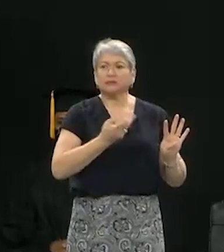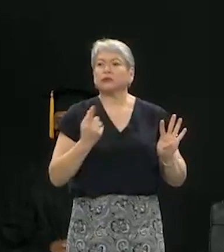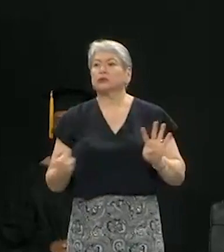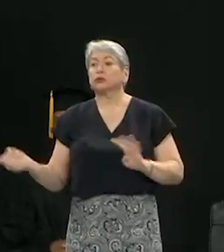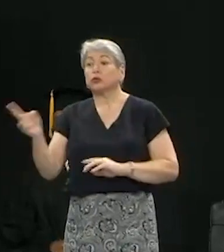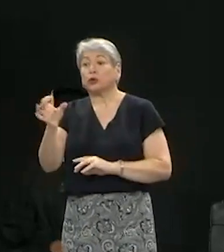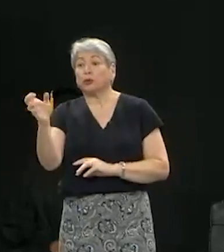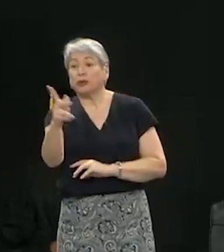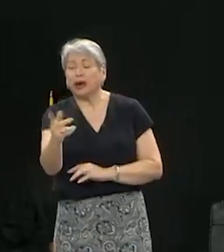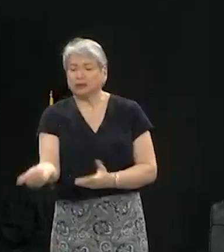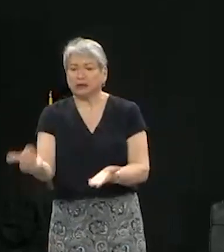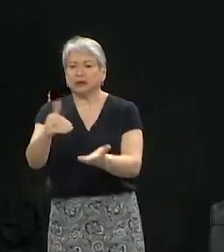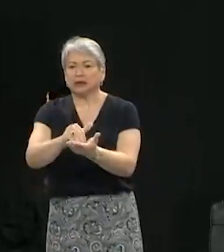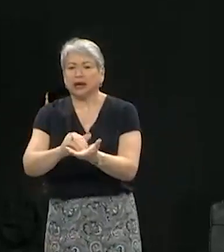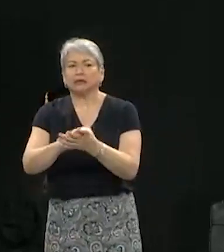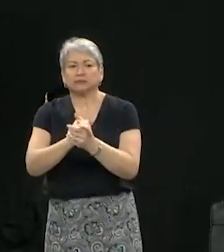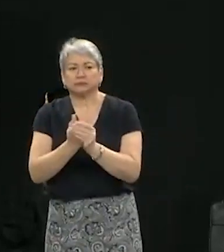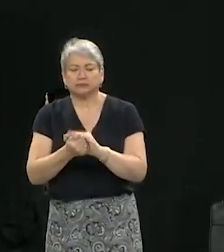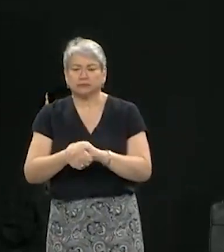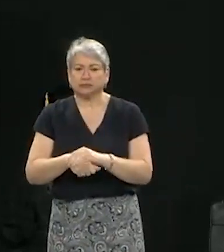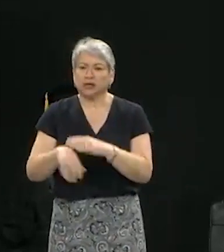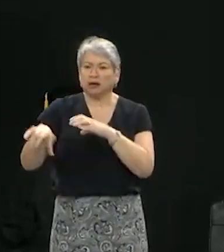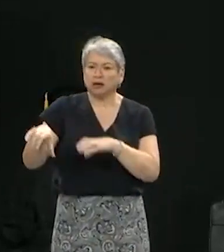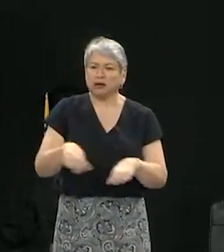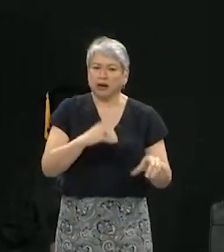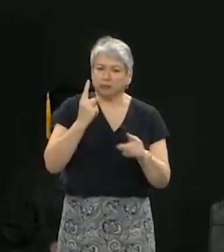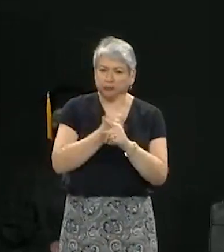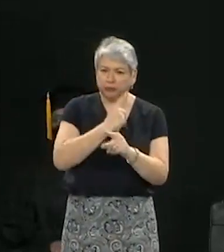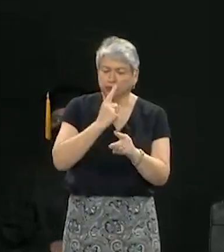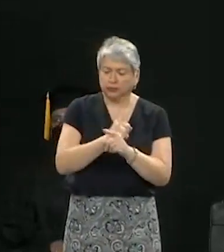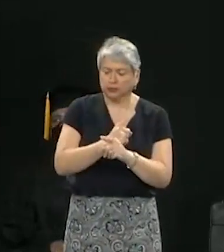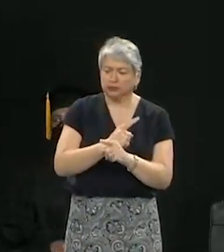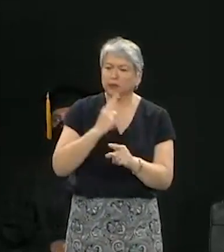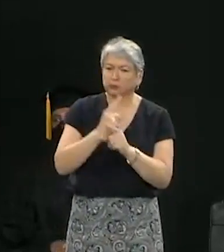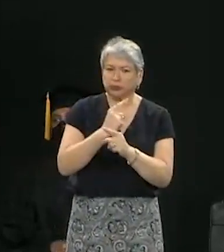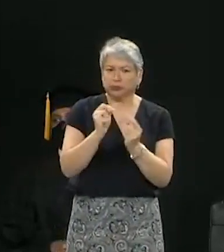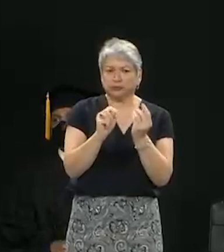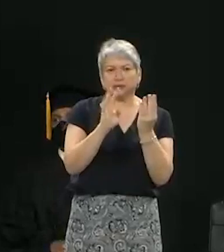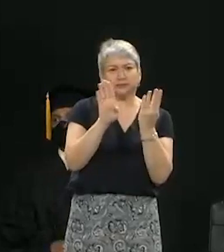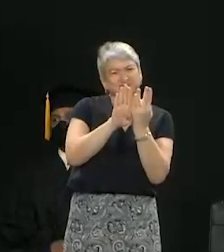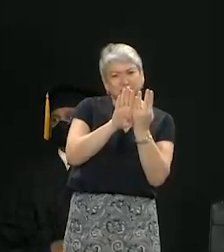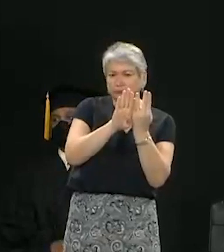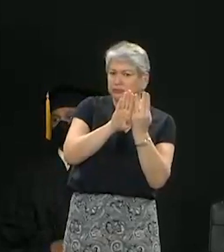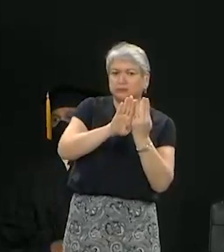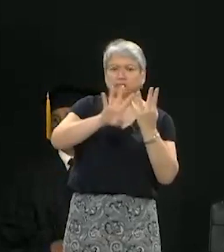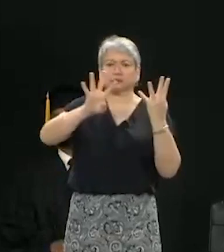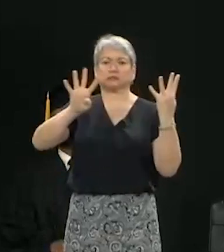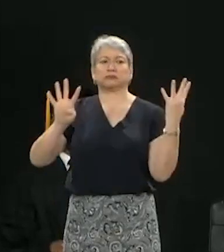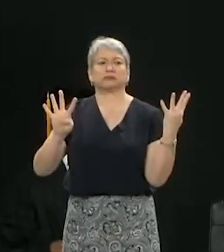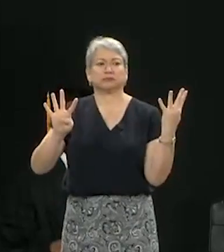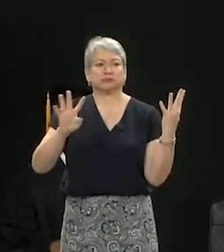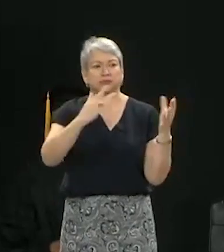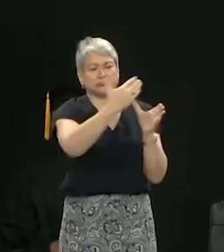I'd ask you to govern yourself accordingly with appropriate spacing as you line up, with the person in front of you.